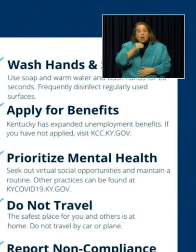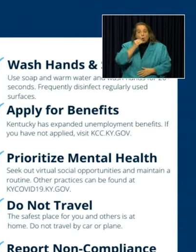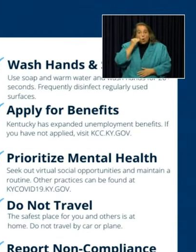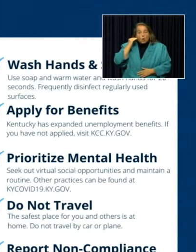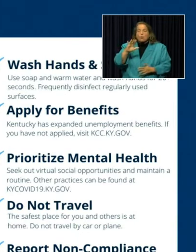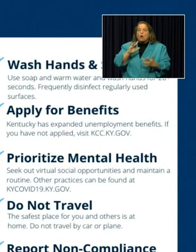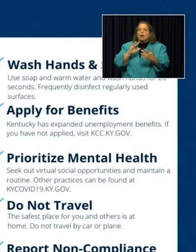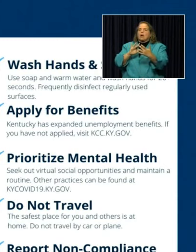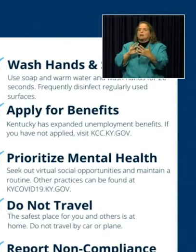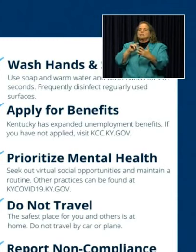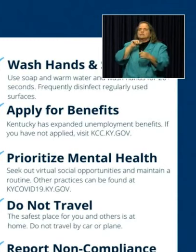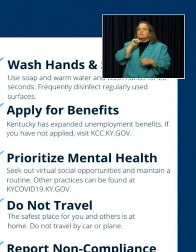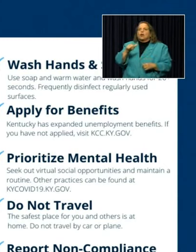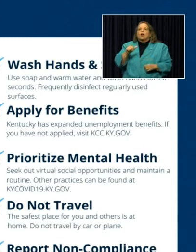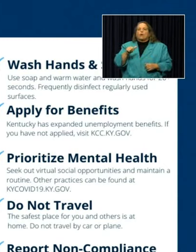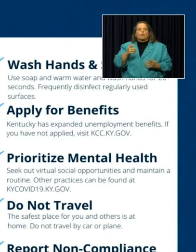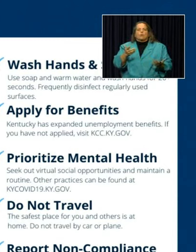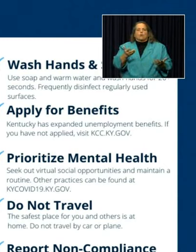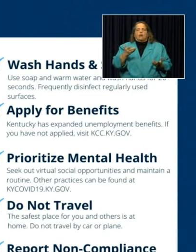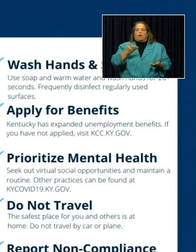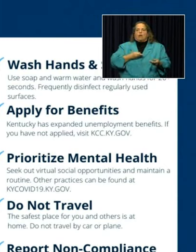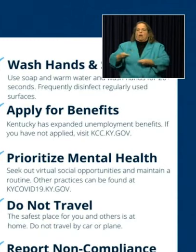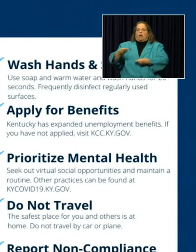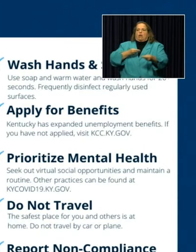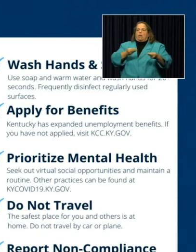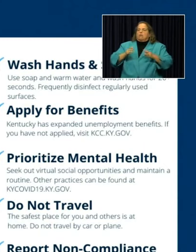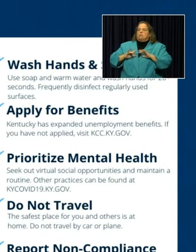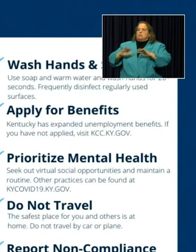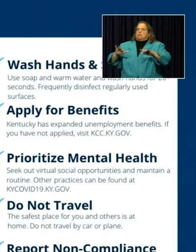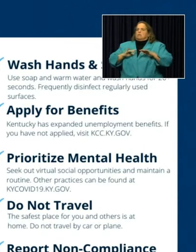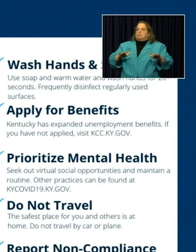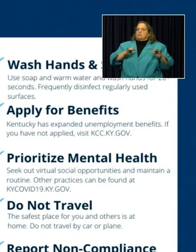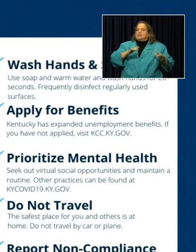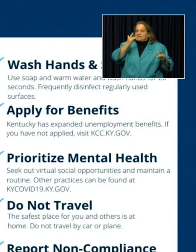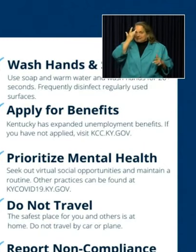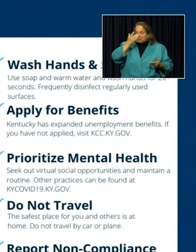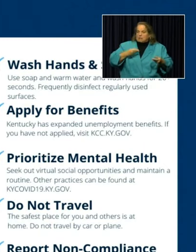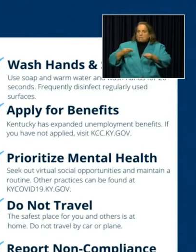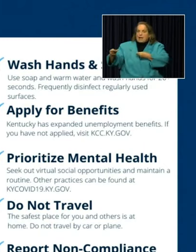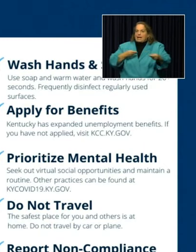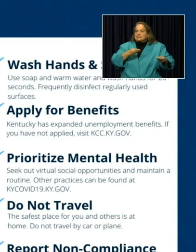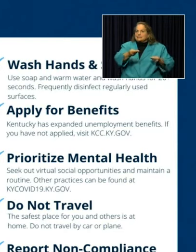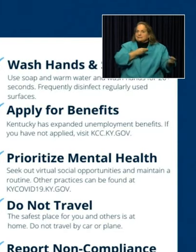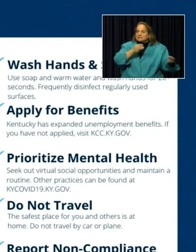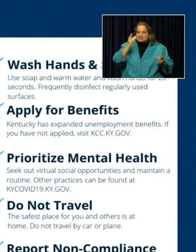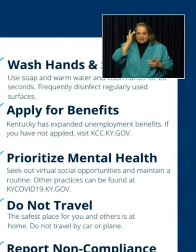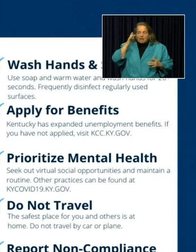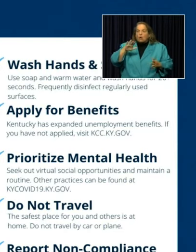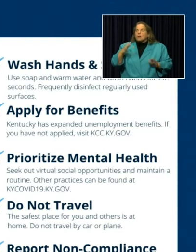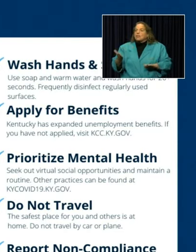RIGHT THICK AT A LEVEL THAT I HAVE NEVER SEEN BEFORE IT. SHOWS DISCIPLINE IT.